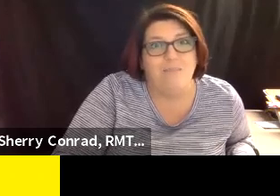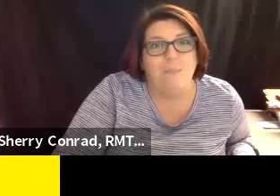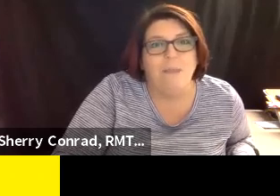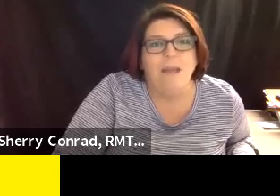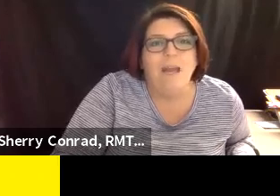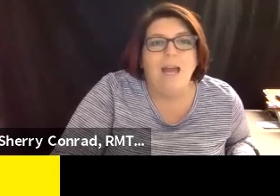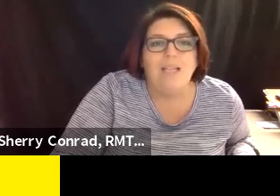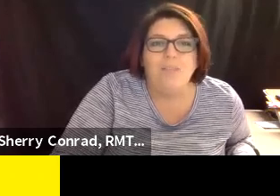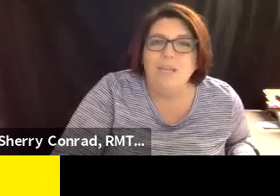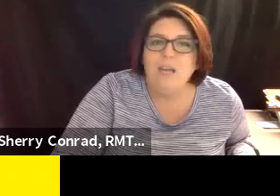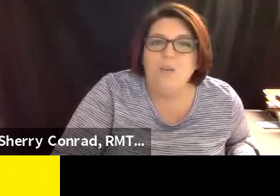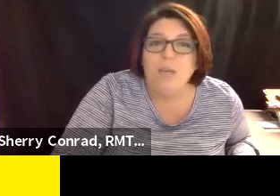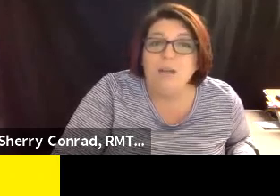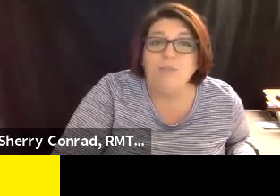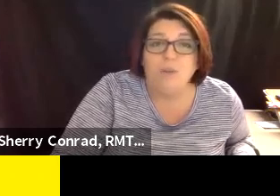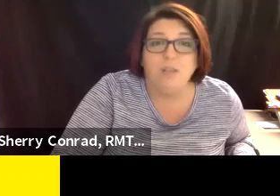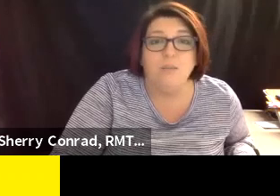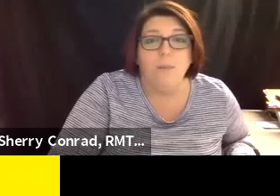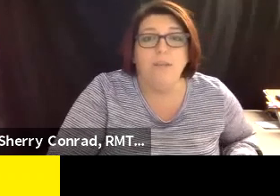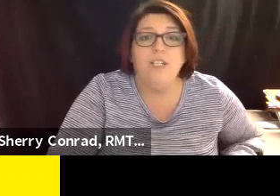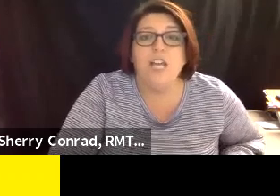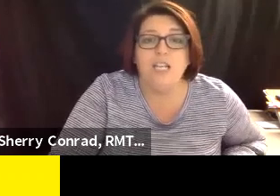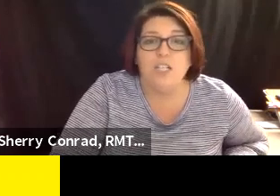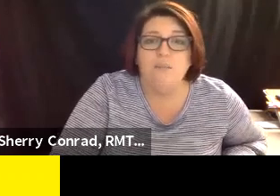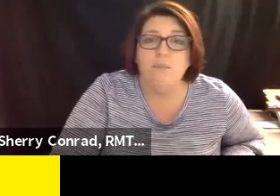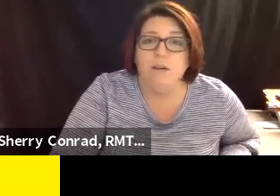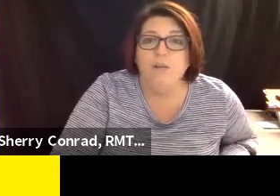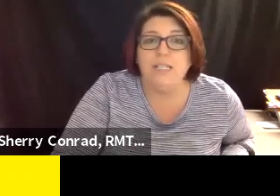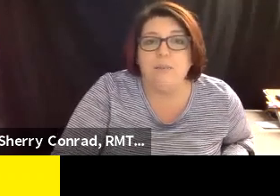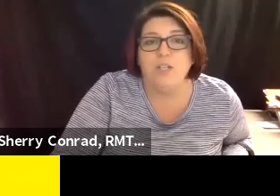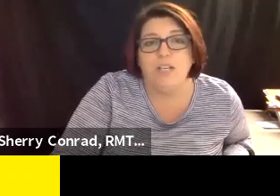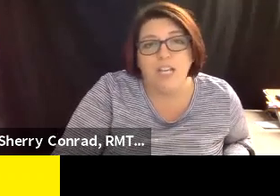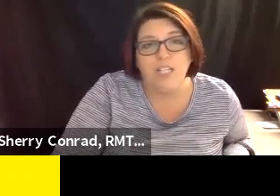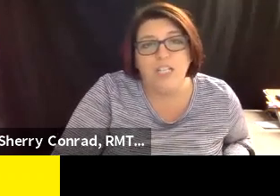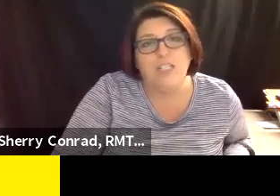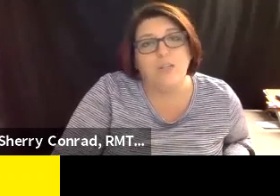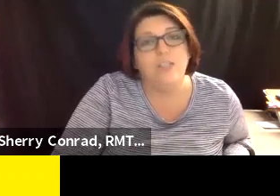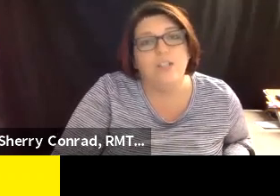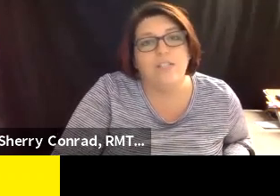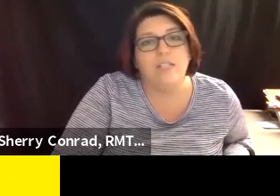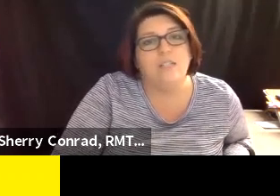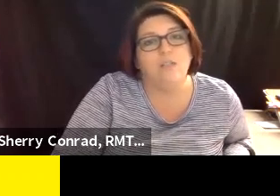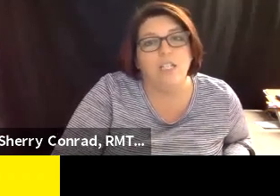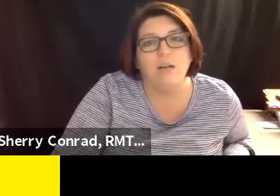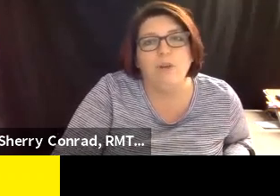As you may know, we are a Florida Department of Education Bureau of Exceptional Education and Students Services Discretionary Project